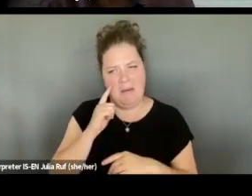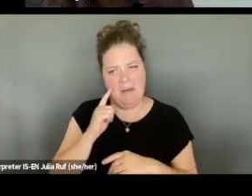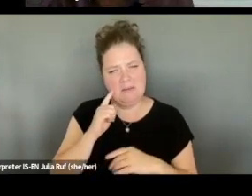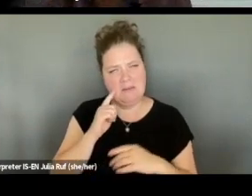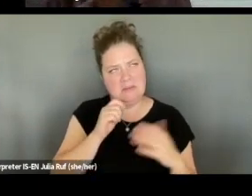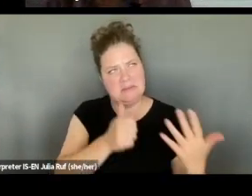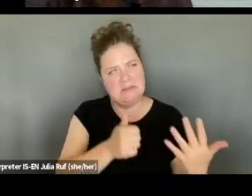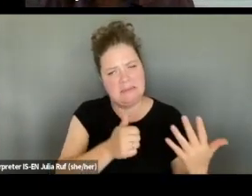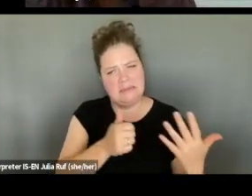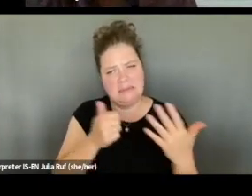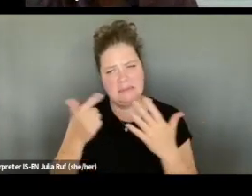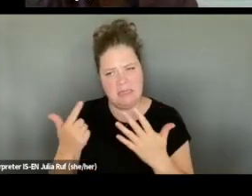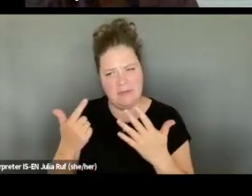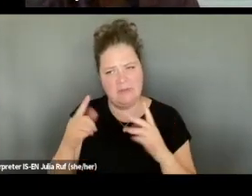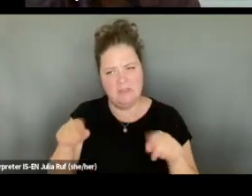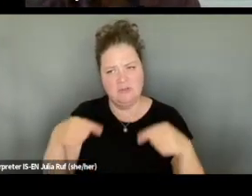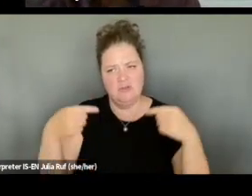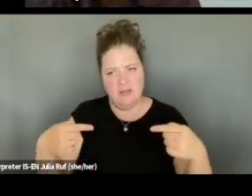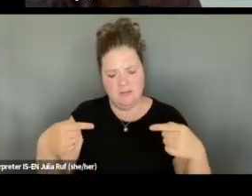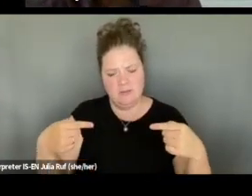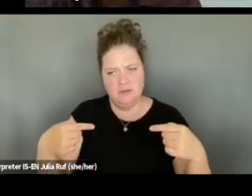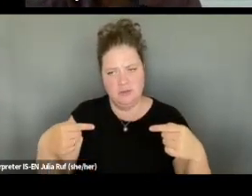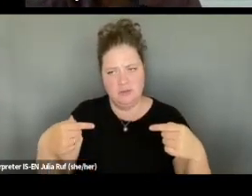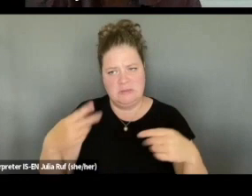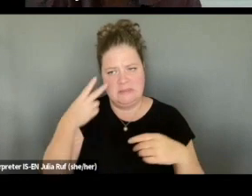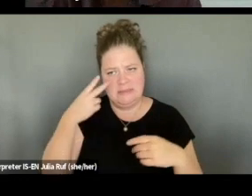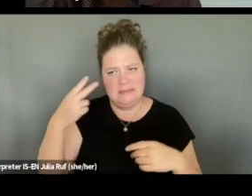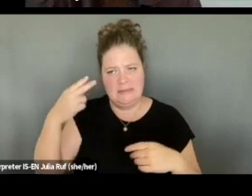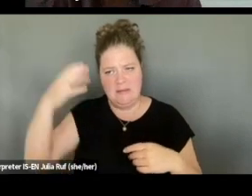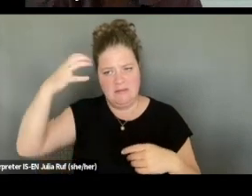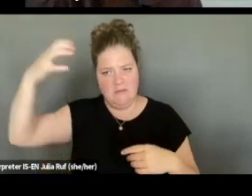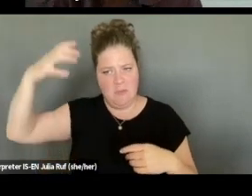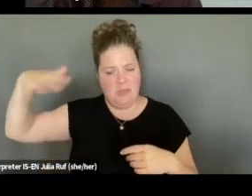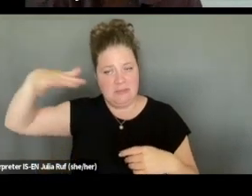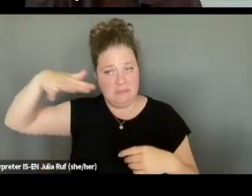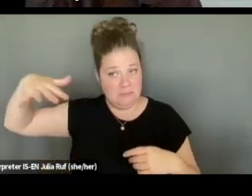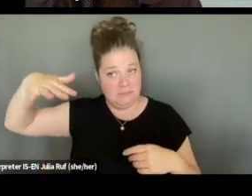six or seven, and from both sides, how public sector